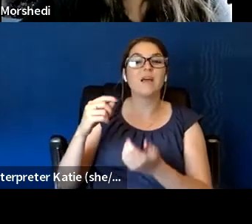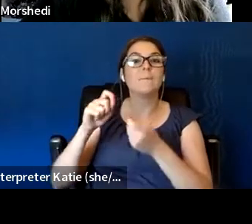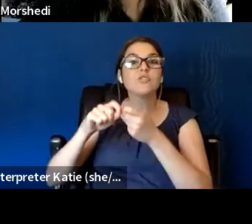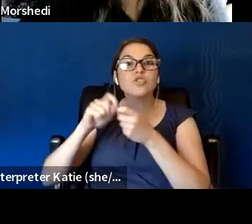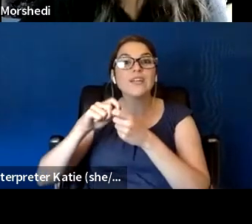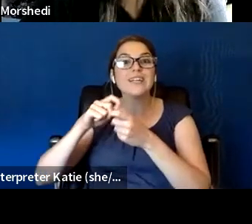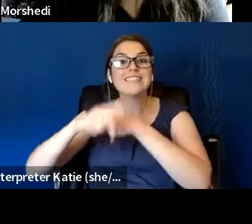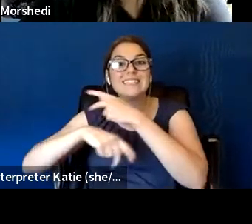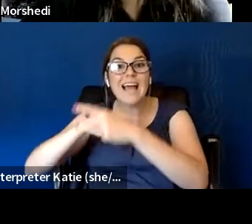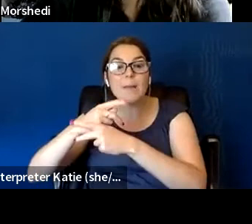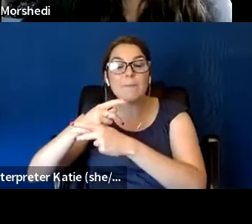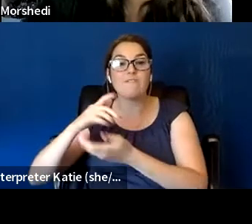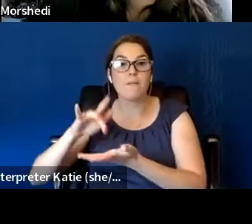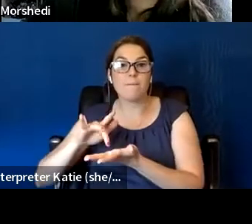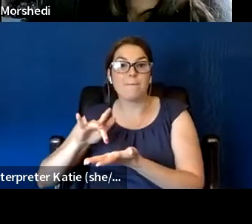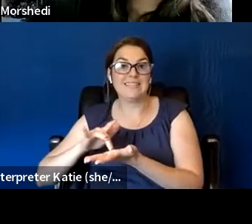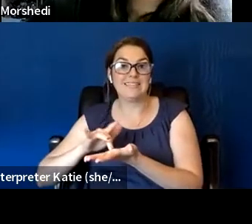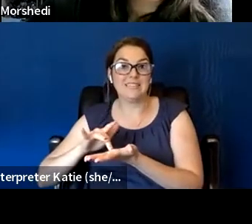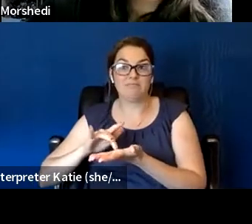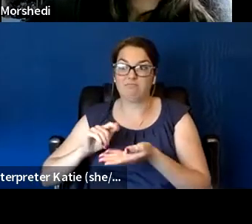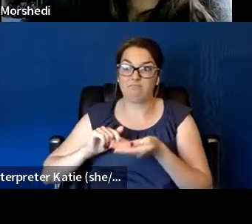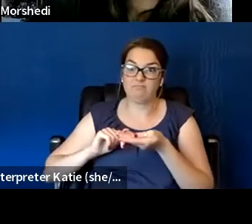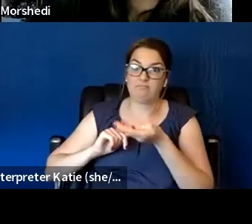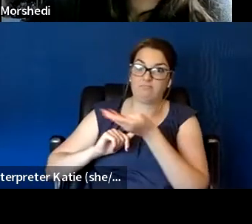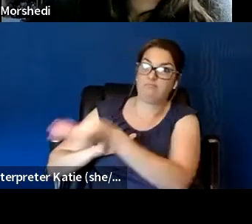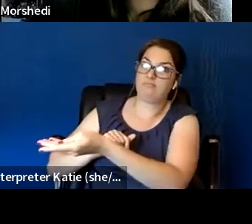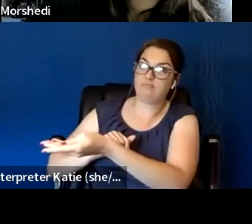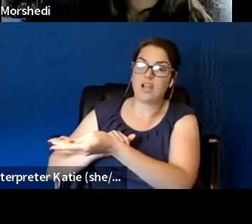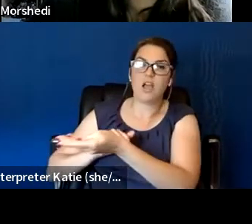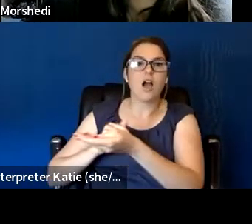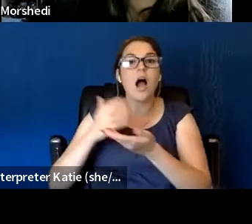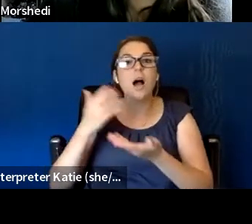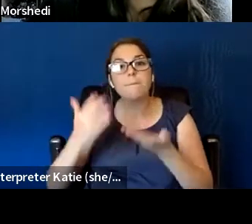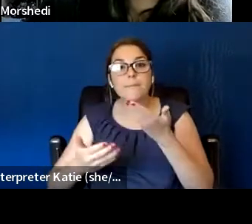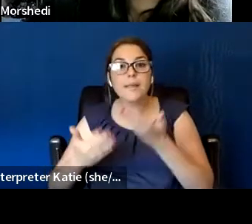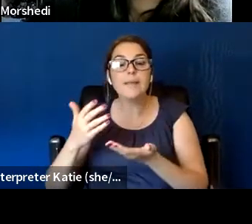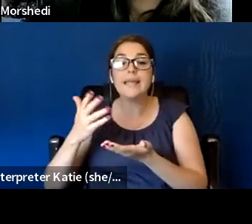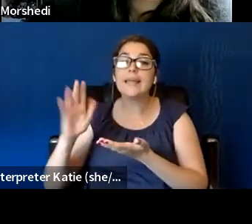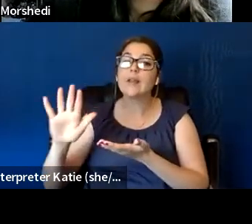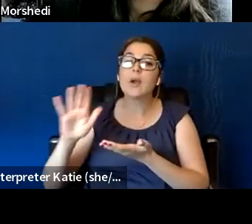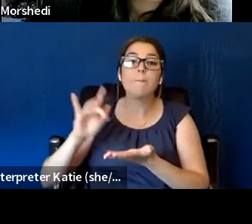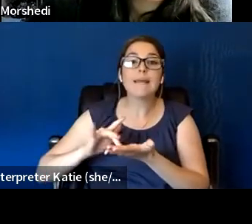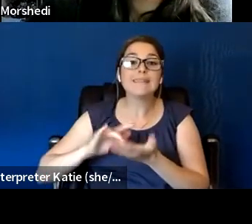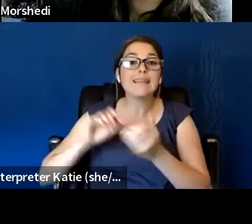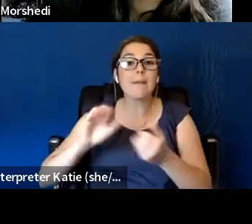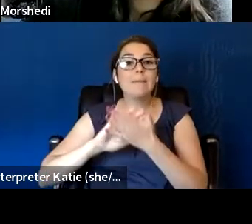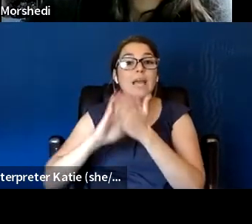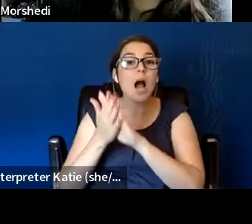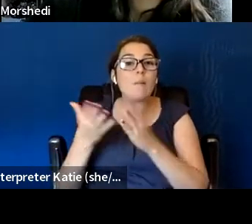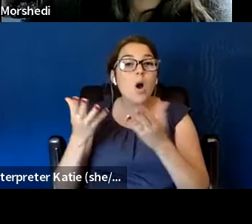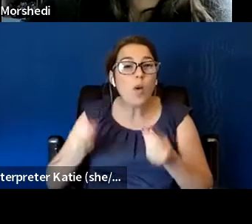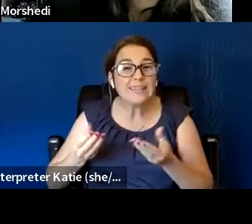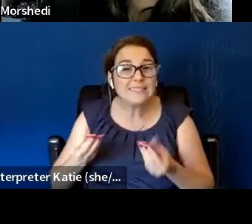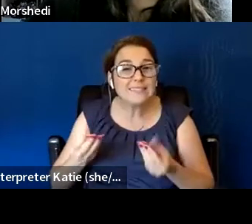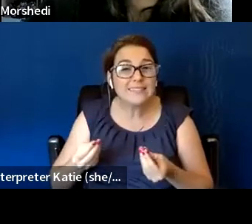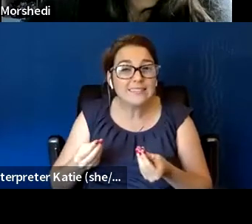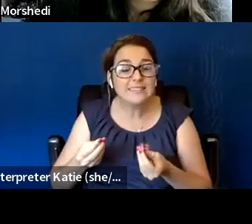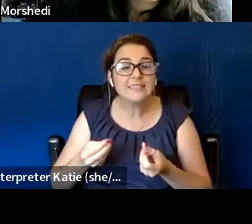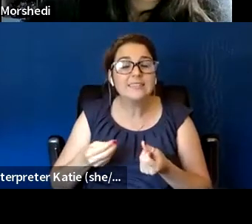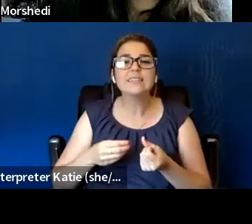that's living outdoors, because that's gonna get wet, then their meds are gonna get wet, and then they're not gonna have their meds,